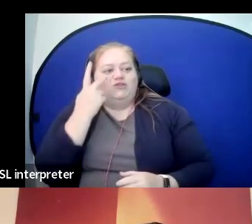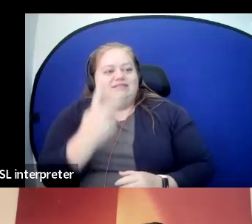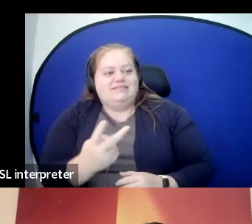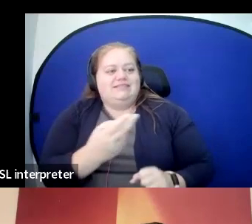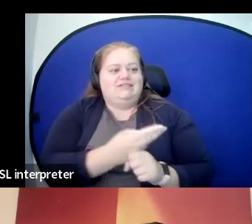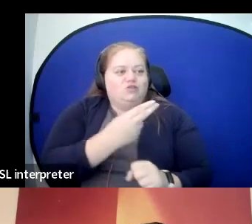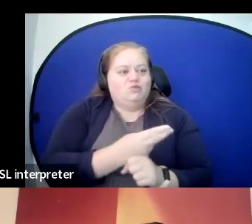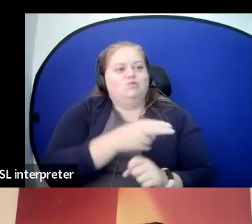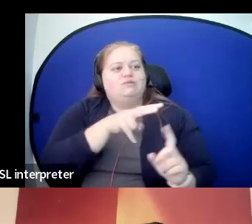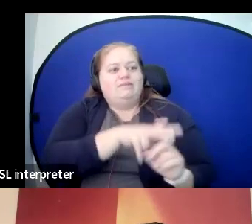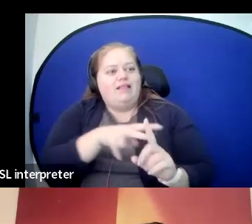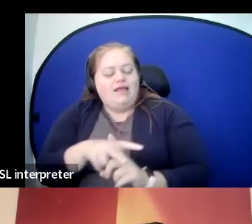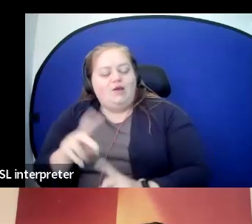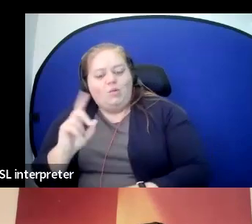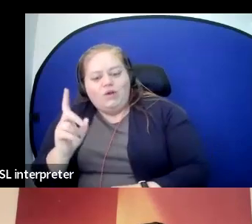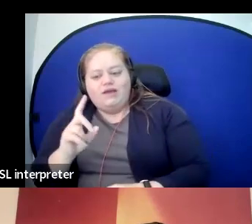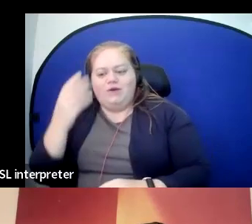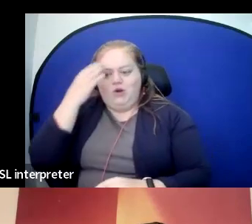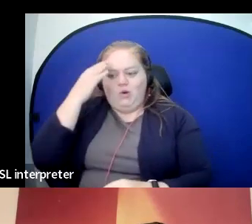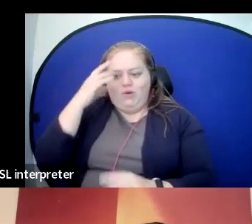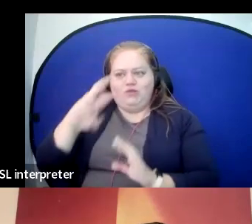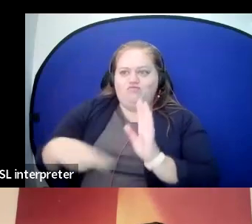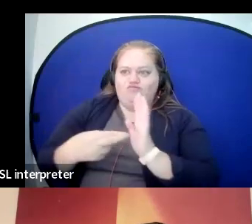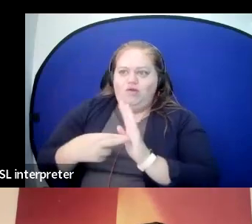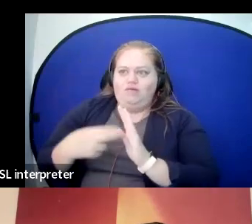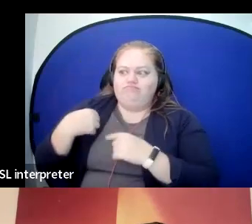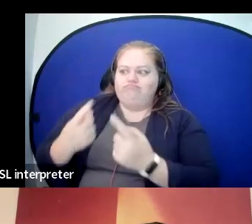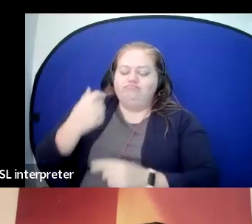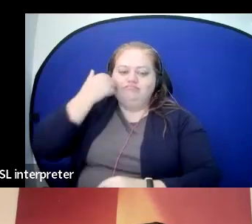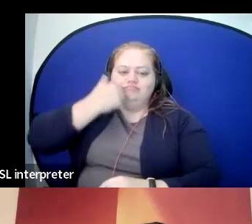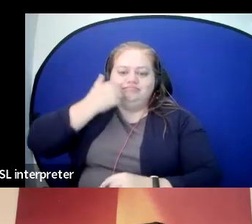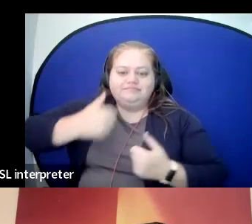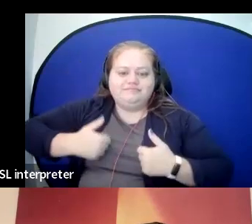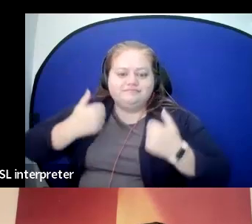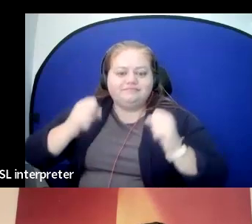deeper levels of the role of these tools in their life and how it can really impact, both,